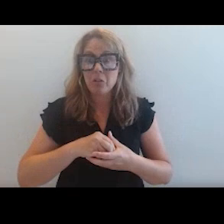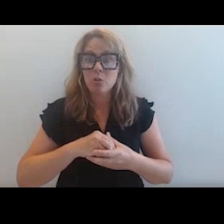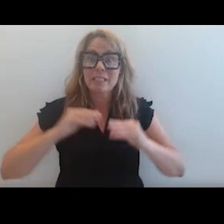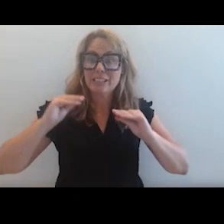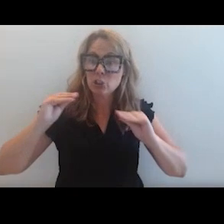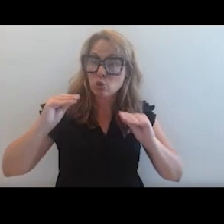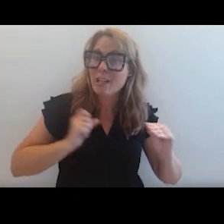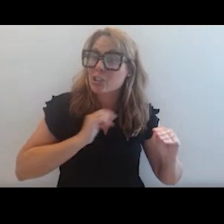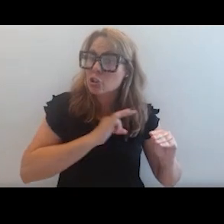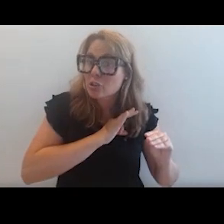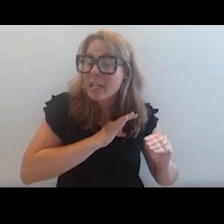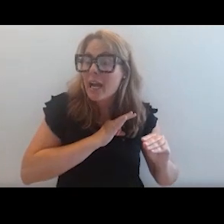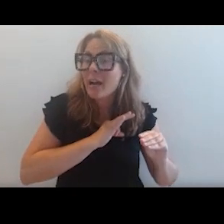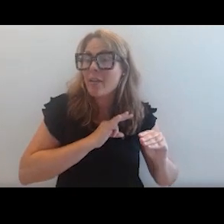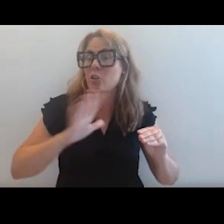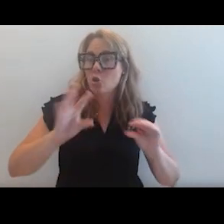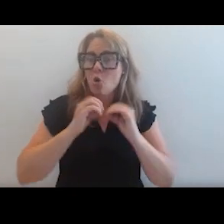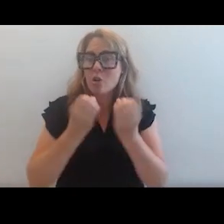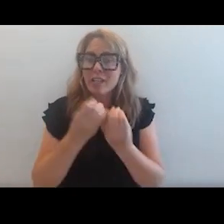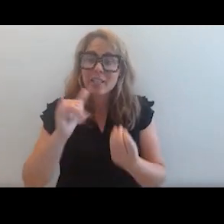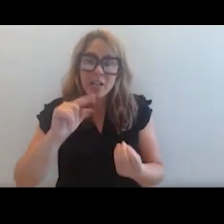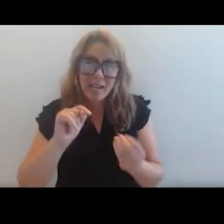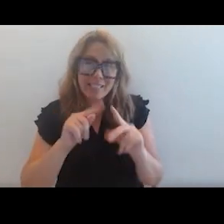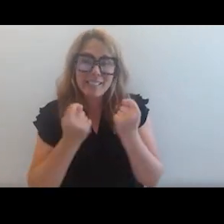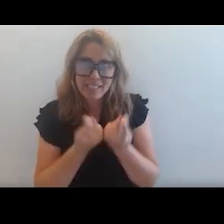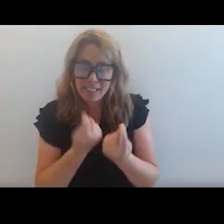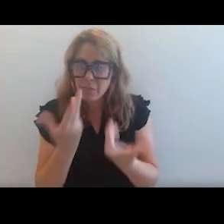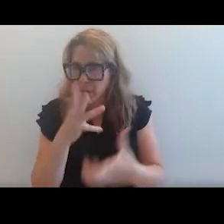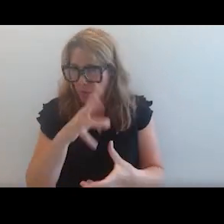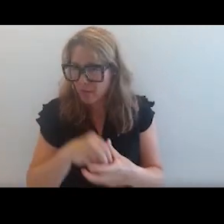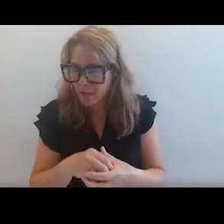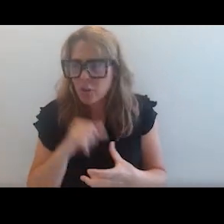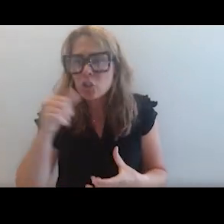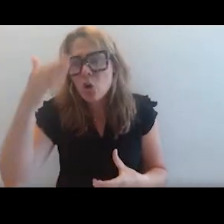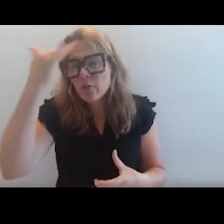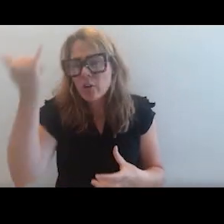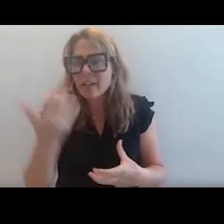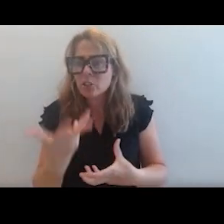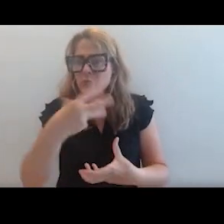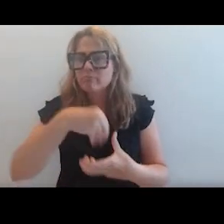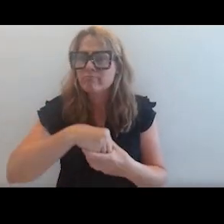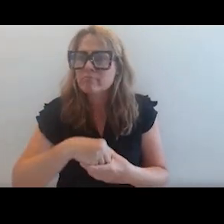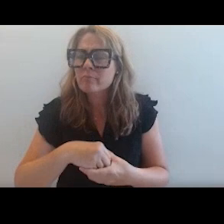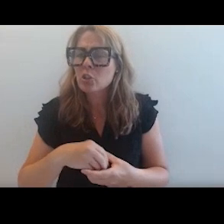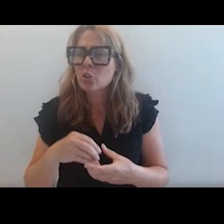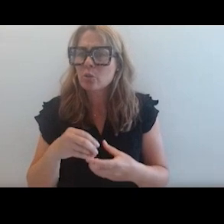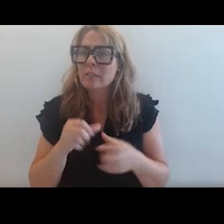and your organization’s IT team, but don’t forget to incorporate the continuous feedback you receive